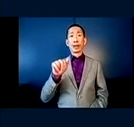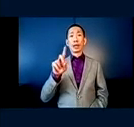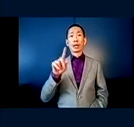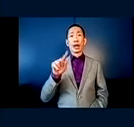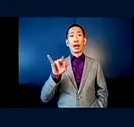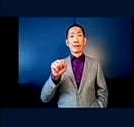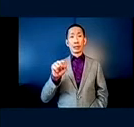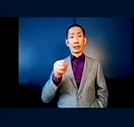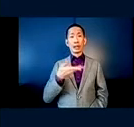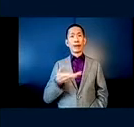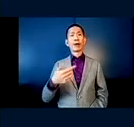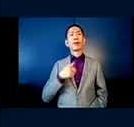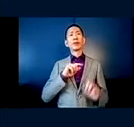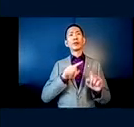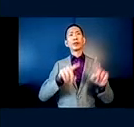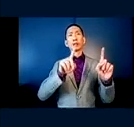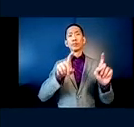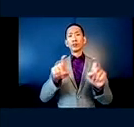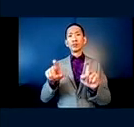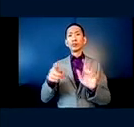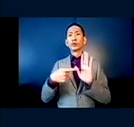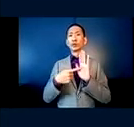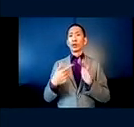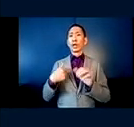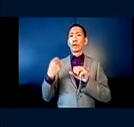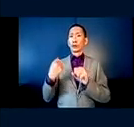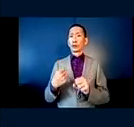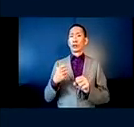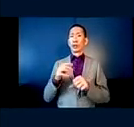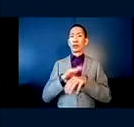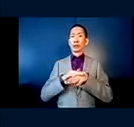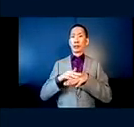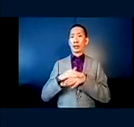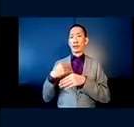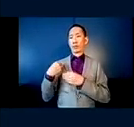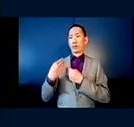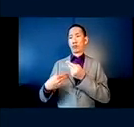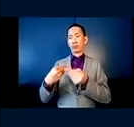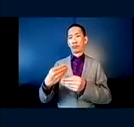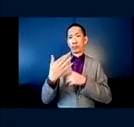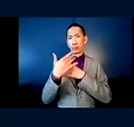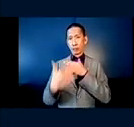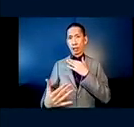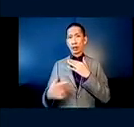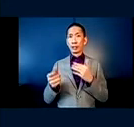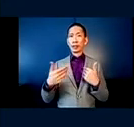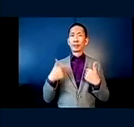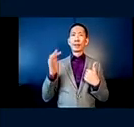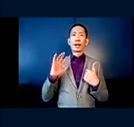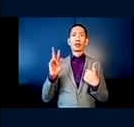INVITED ME TO DO SOME TESTING TO THOUGH THEY HAD SIGNIFICANT NATIVE AMERICAN ANCESTRY. THIS IS BACK IN 04.